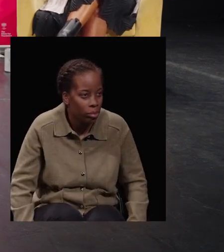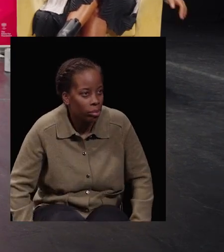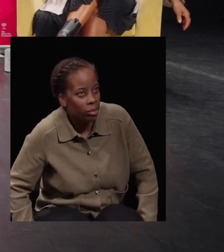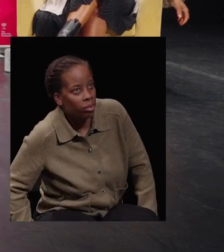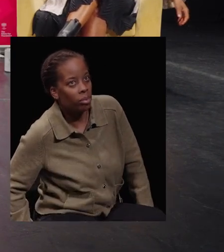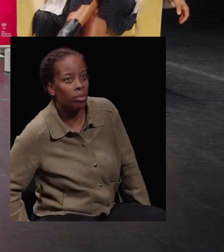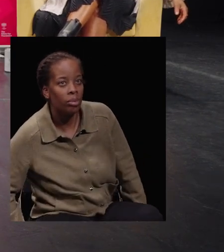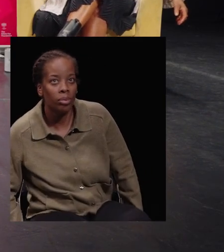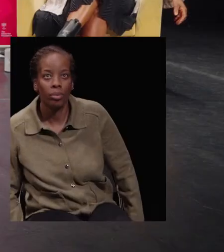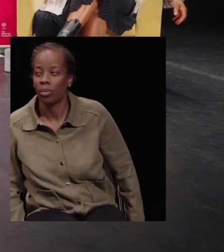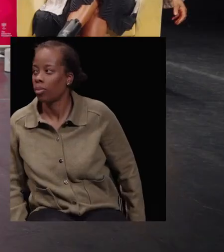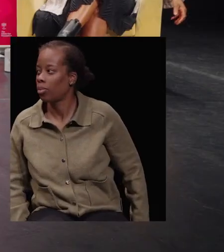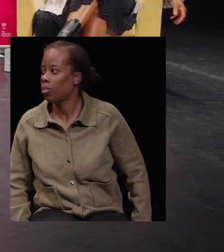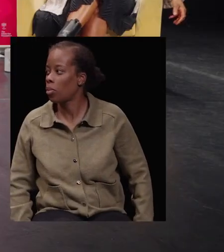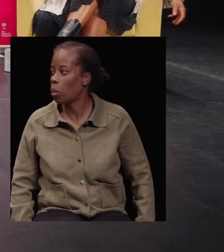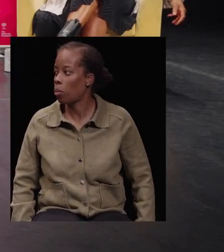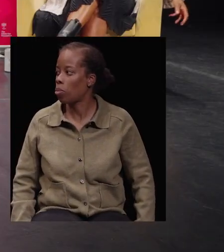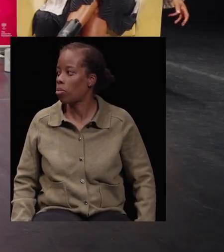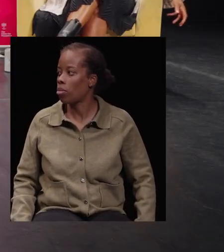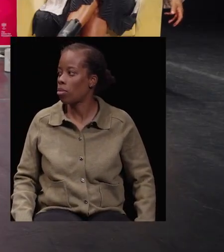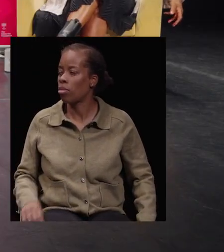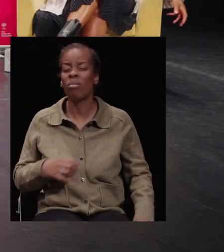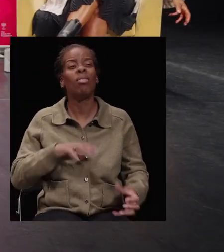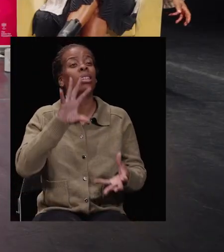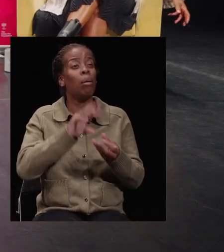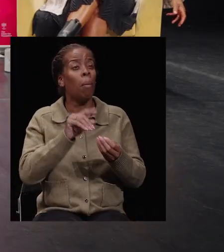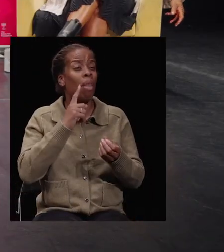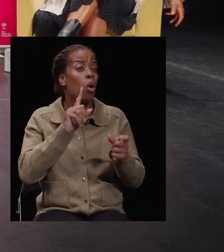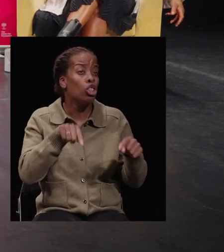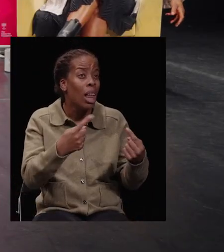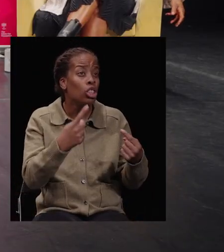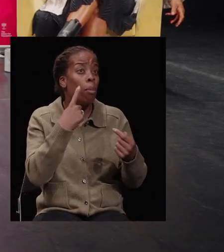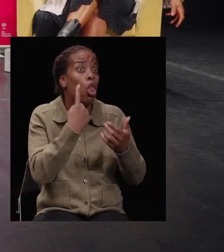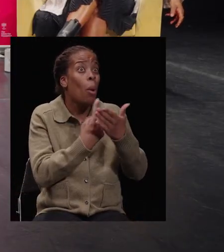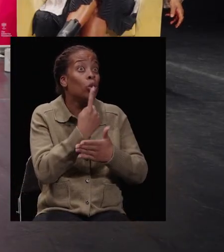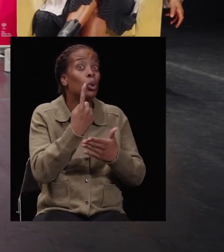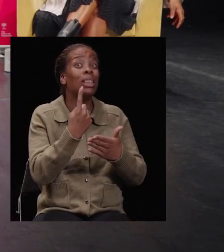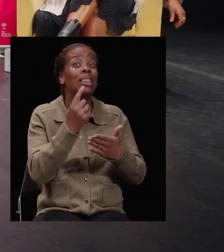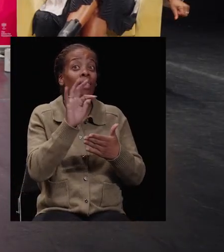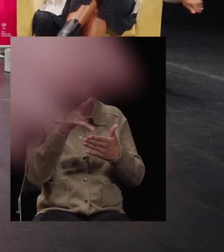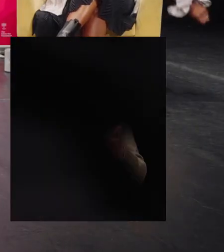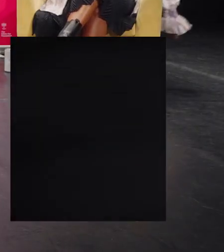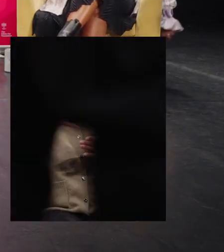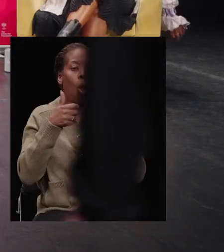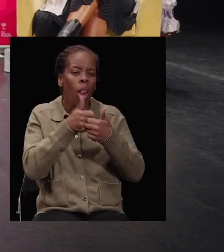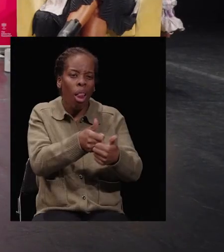I think we can sum up that there are challenges, but the opportunities are there and we're all in this together. Enjoy the rest of the festival.